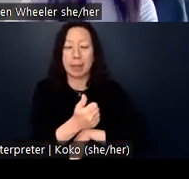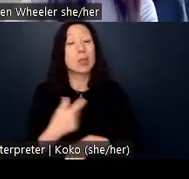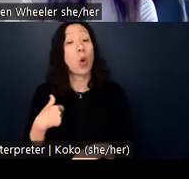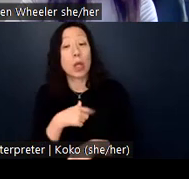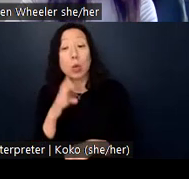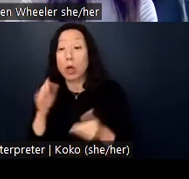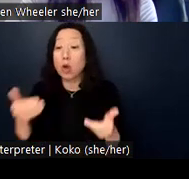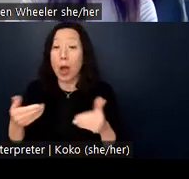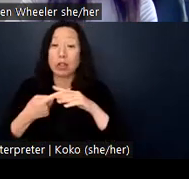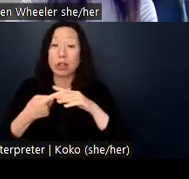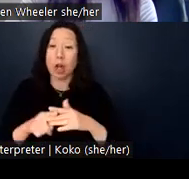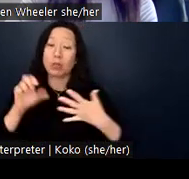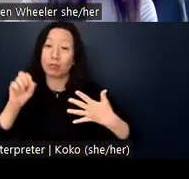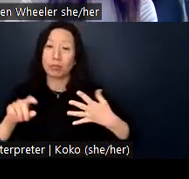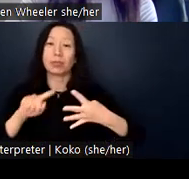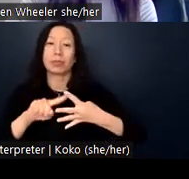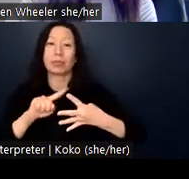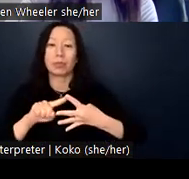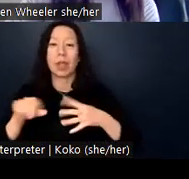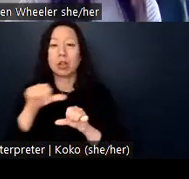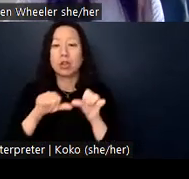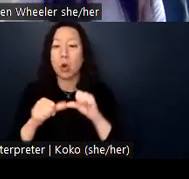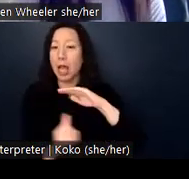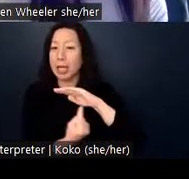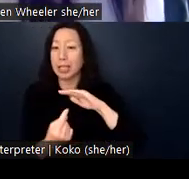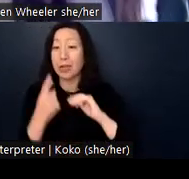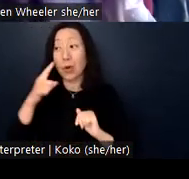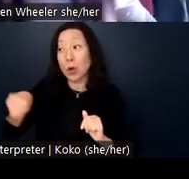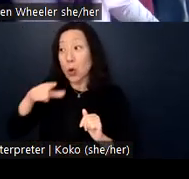isolation. so for those of you who put , the isolation. you can put in the chat.